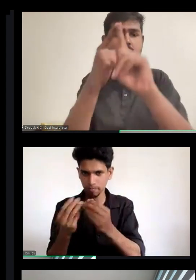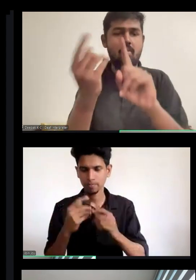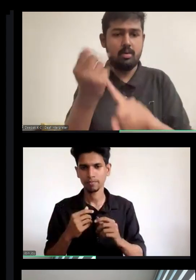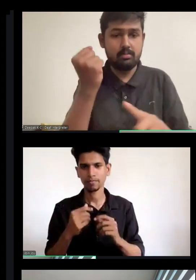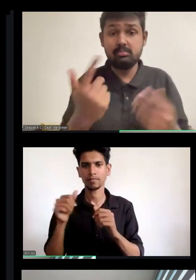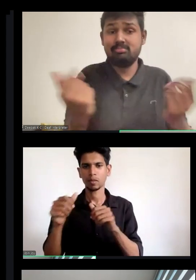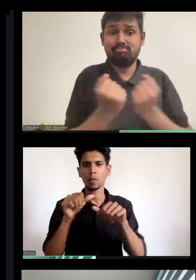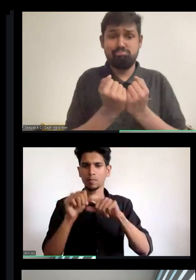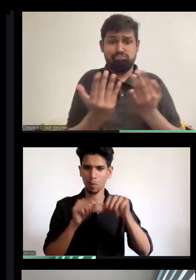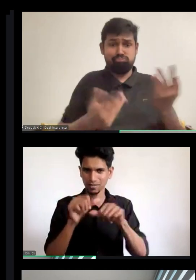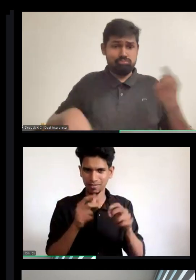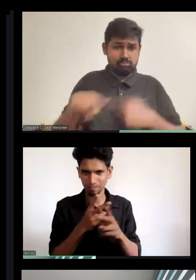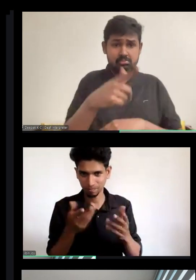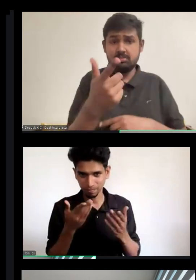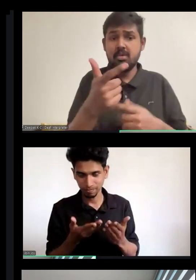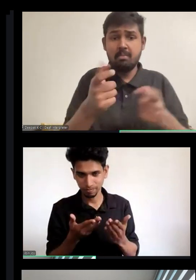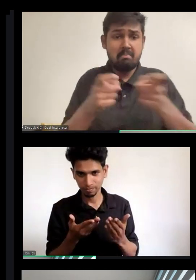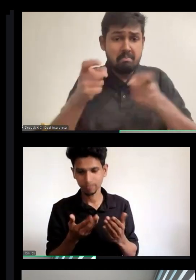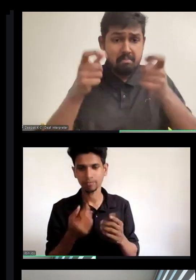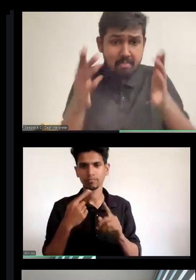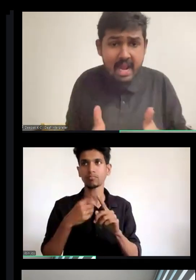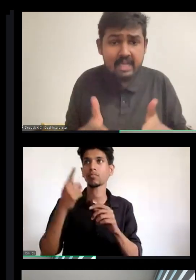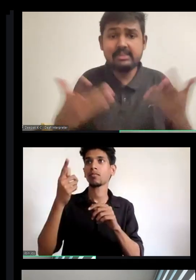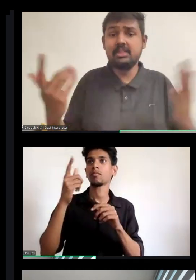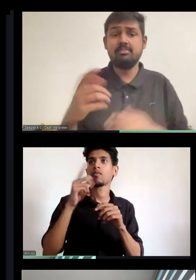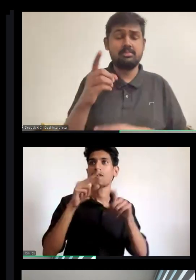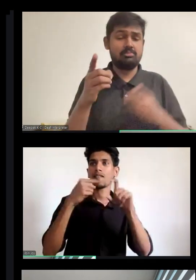certify vendors if they want to integrate with our learning management system.